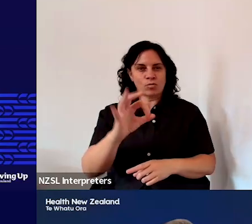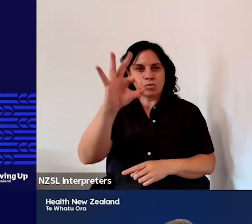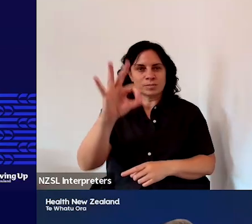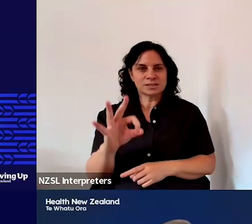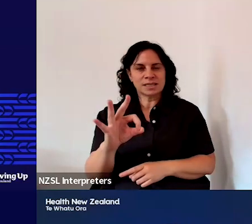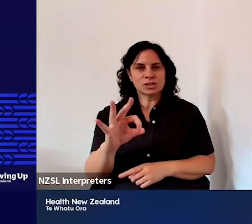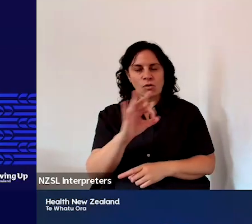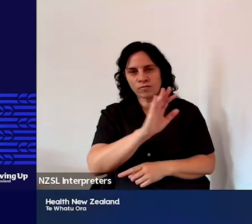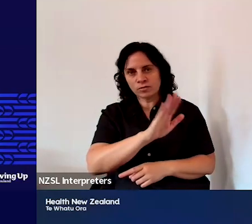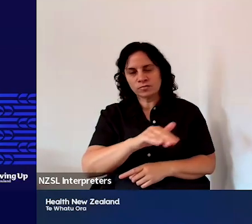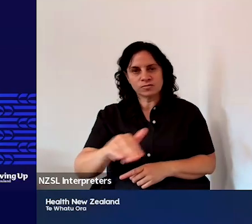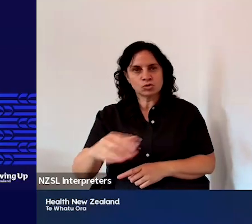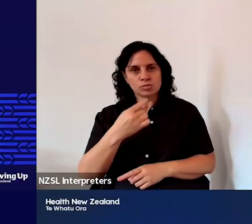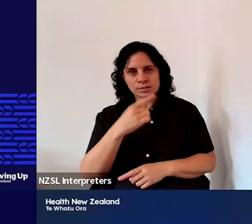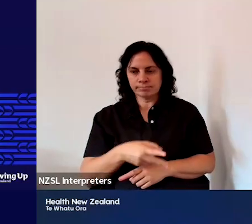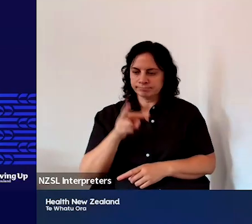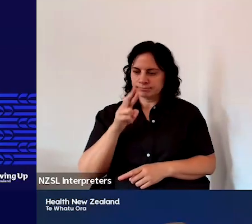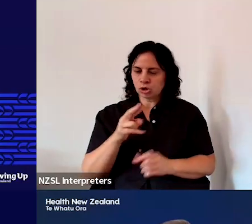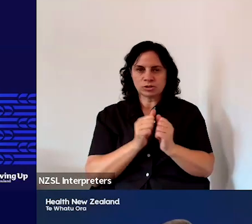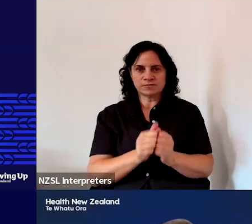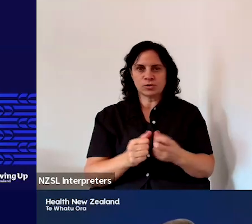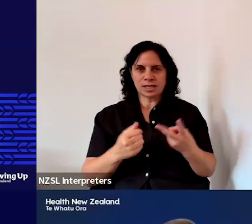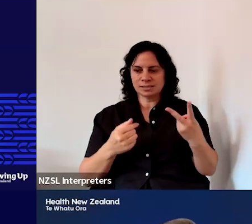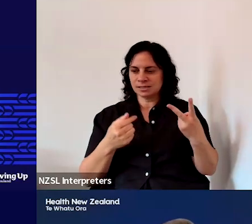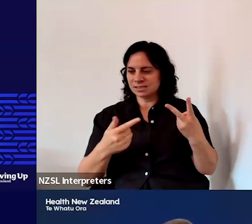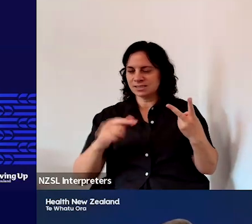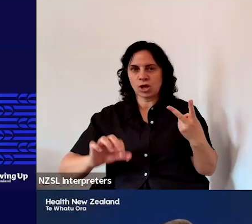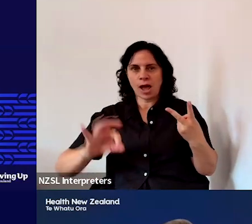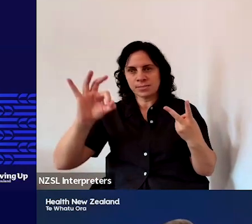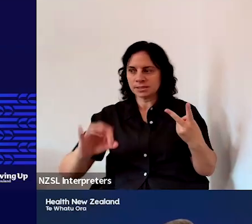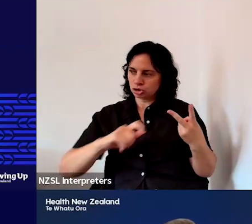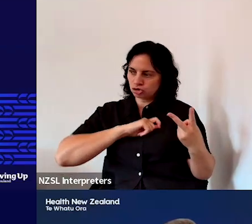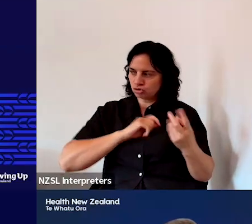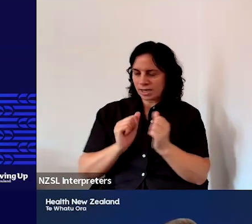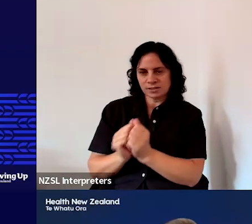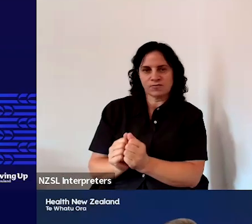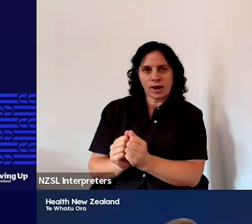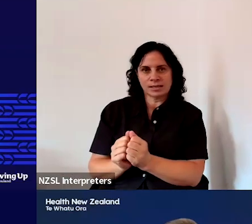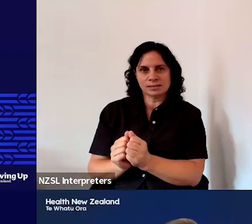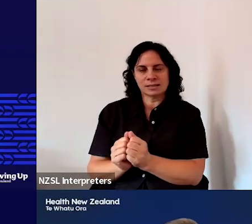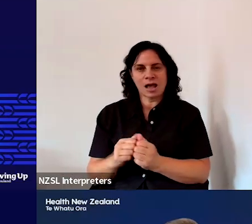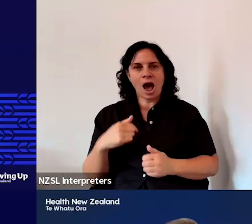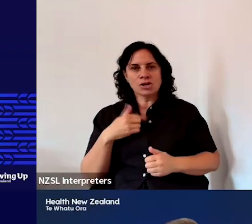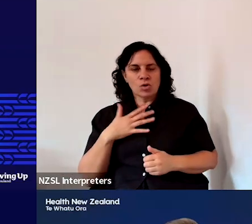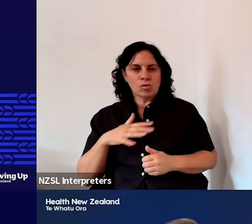reported having close friends and 79% trusted their friends. And I don't want to be a wet blanket, but I thought 79%